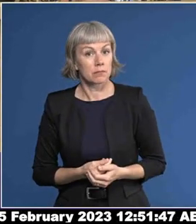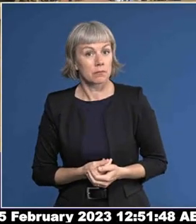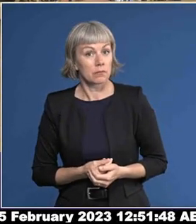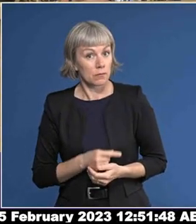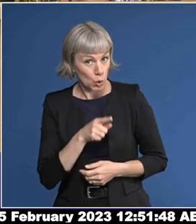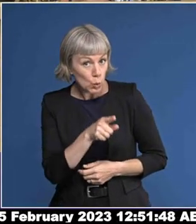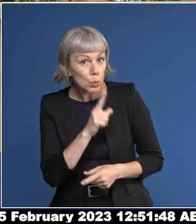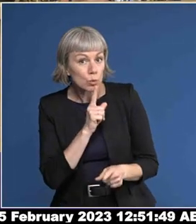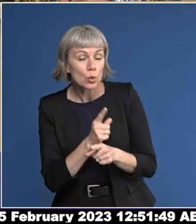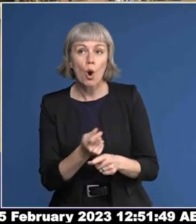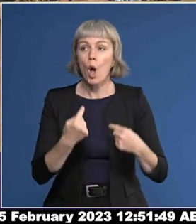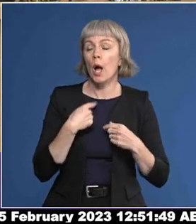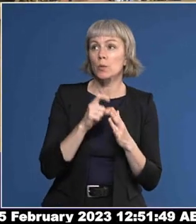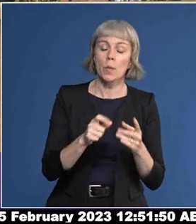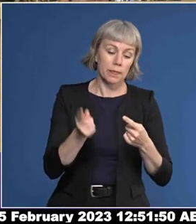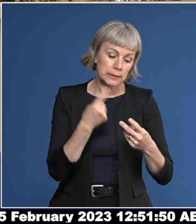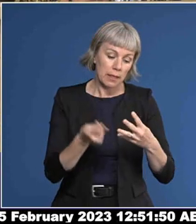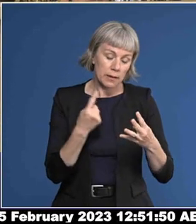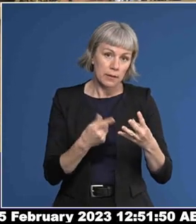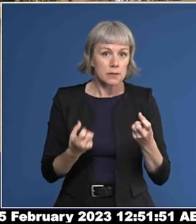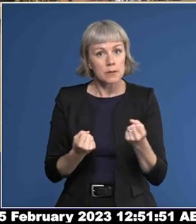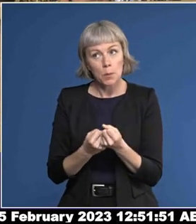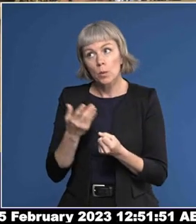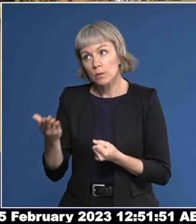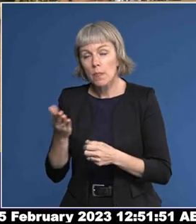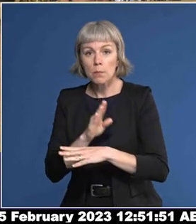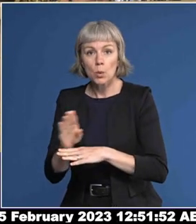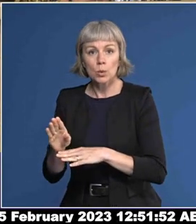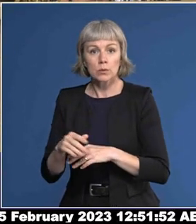the board, but how would the Royal Commission see a material change in the way